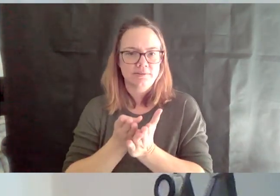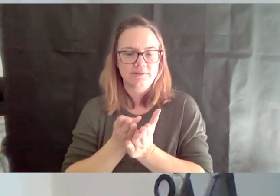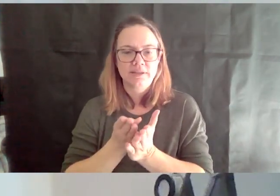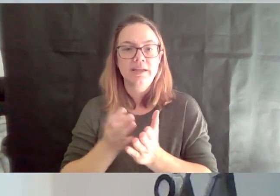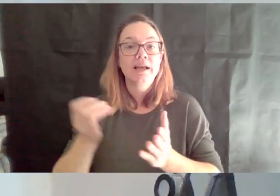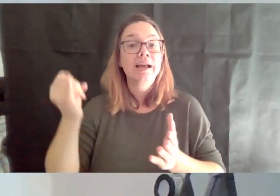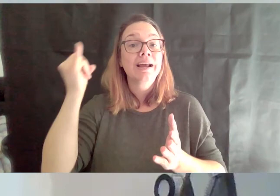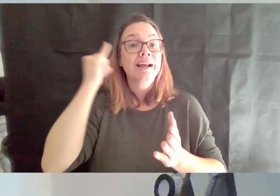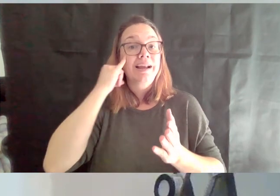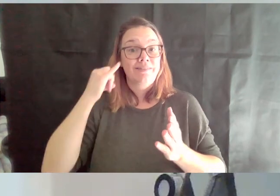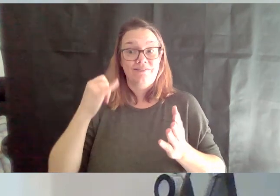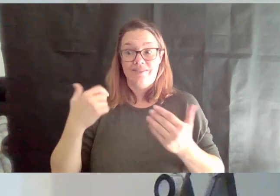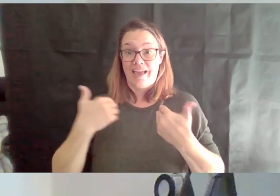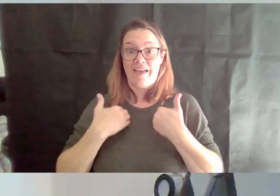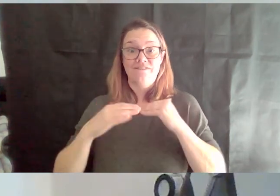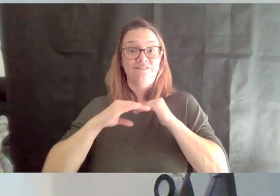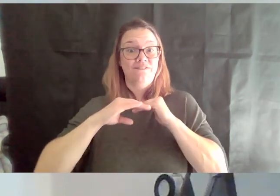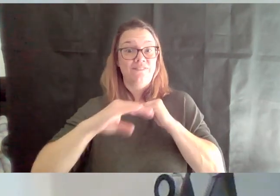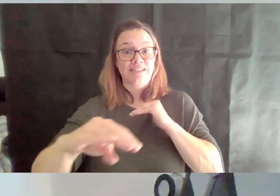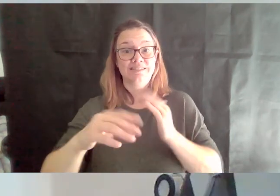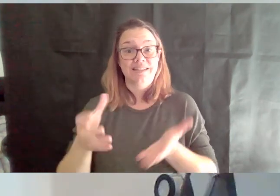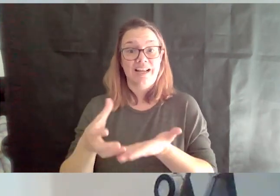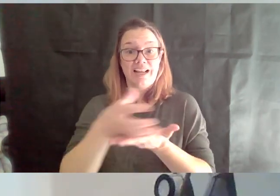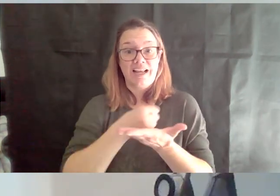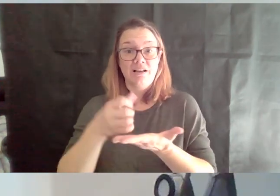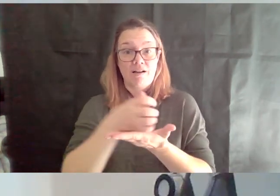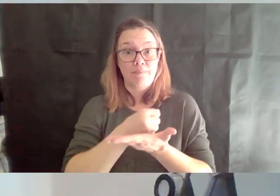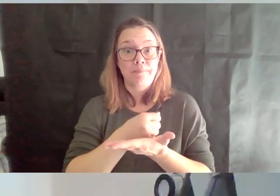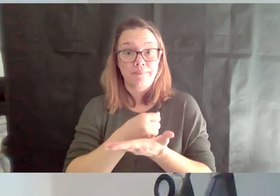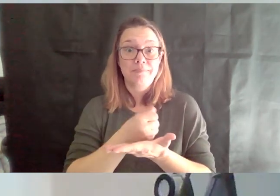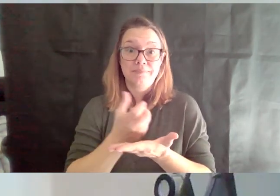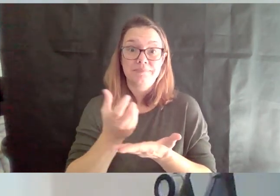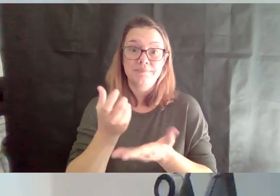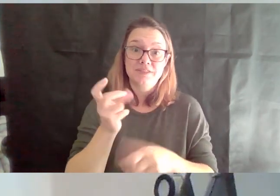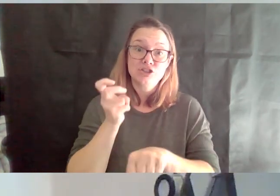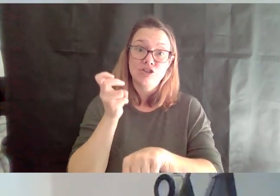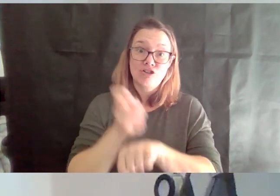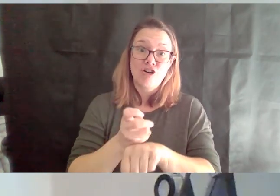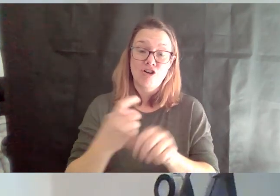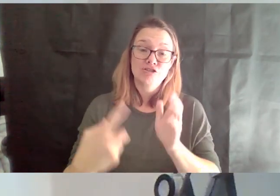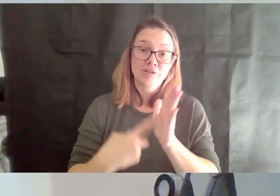someone's on a fixed income, like social security. Things can go awry pretty quickly when an unexpected bill